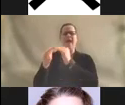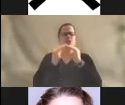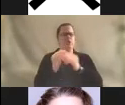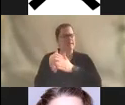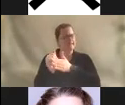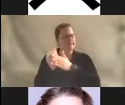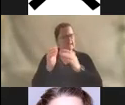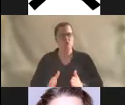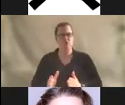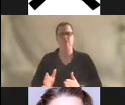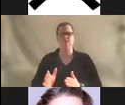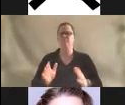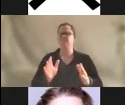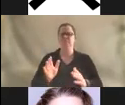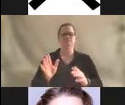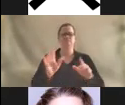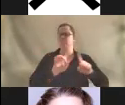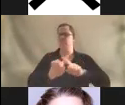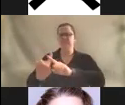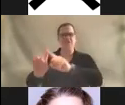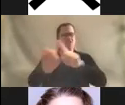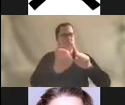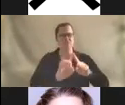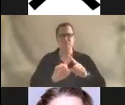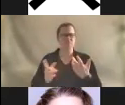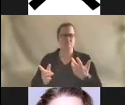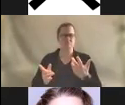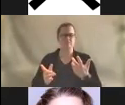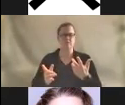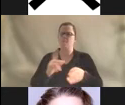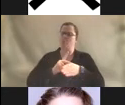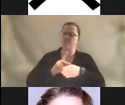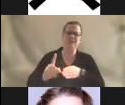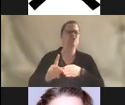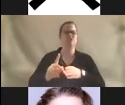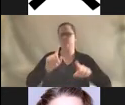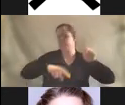across all different professions and organizations